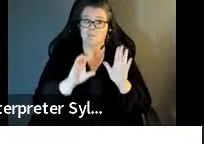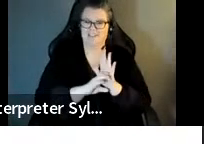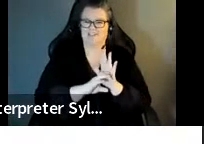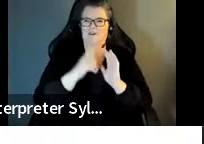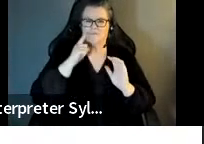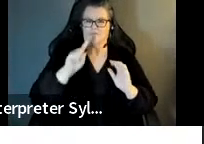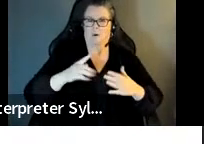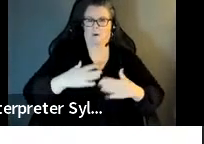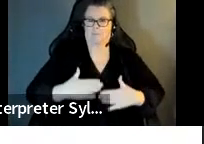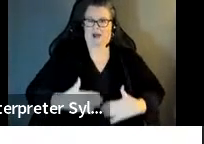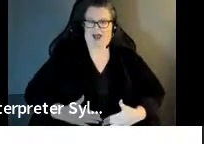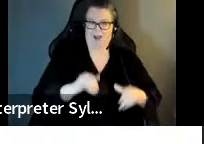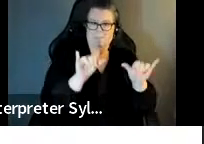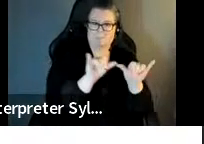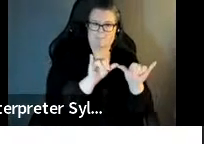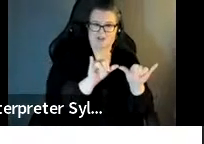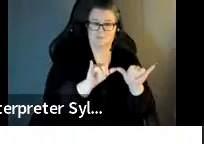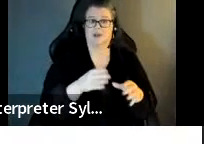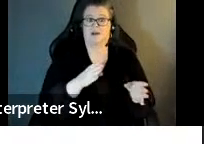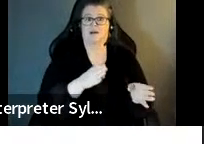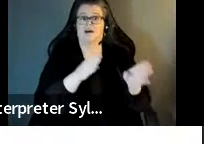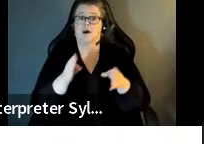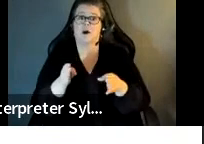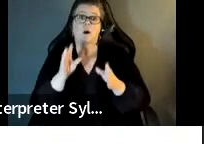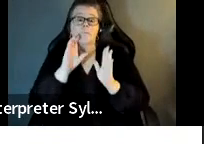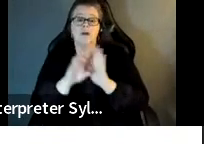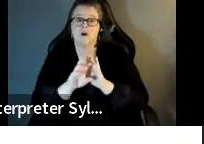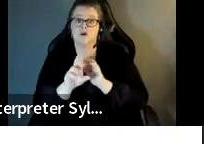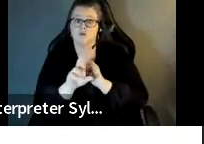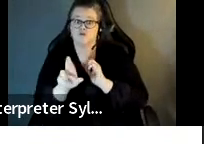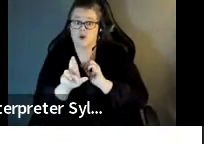The image on the right is an example of how we measure reach ranges.